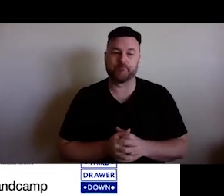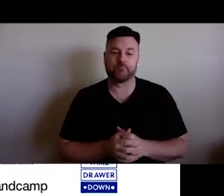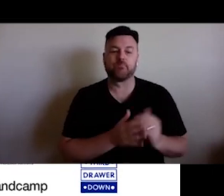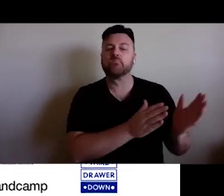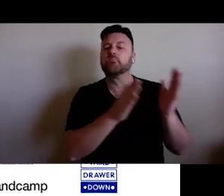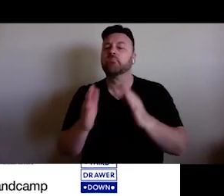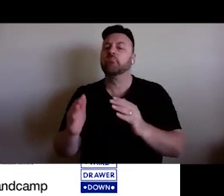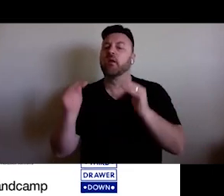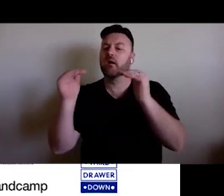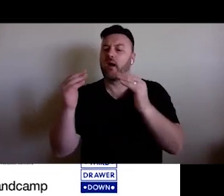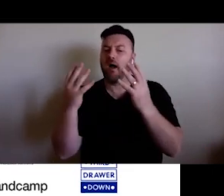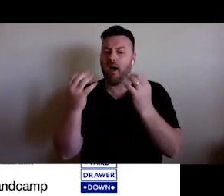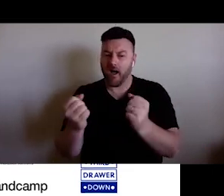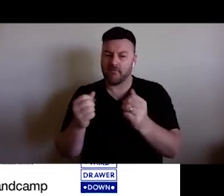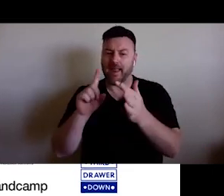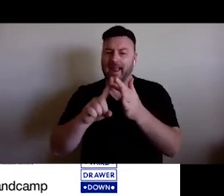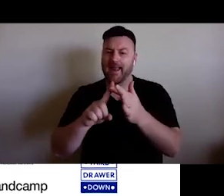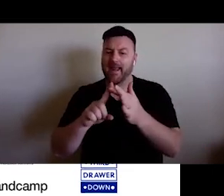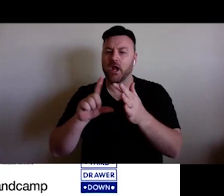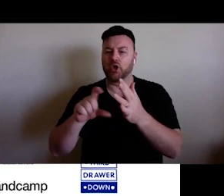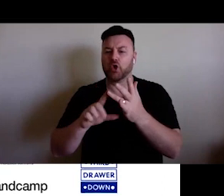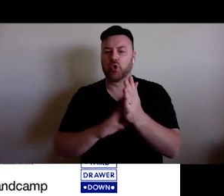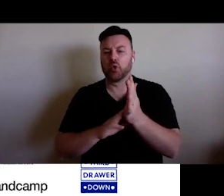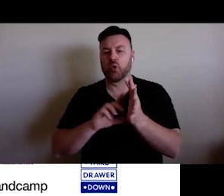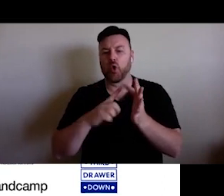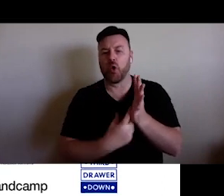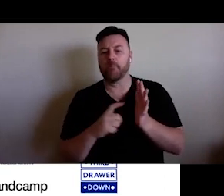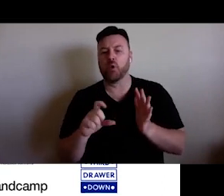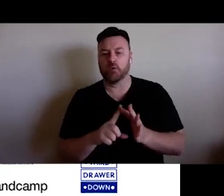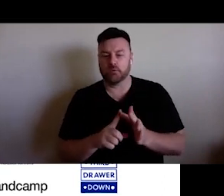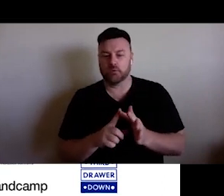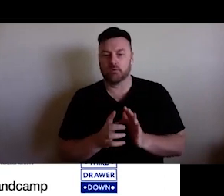plethora of websites that allow you to sell art online or music or craft